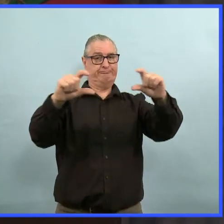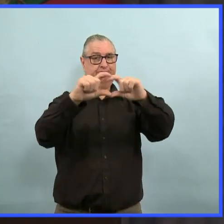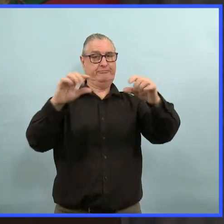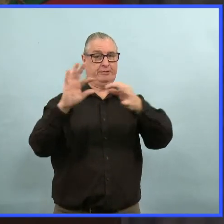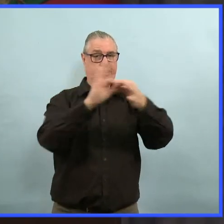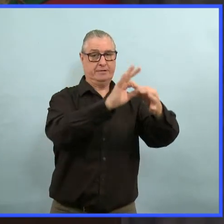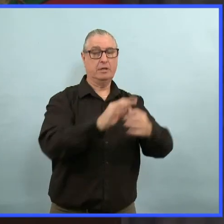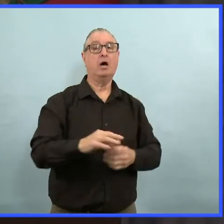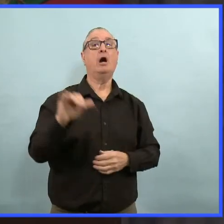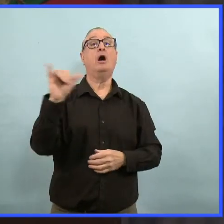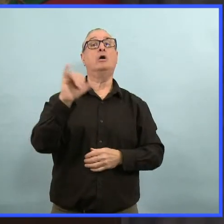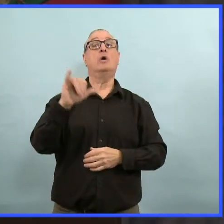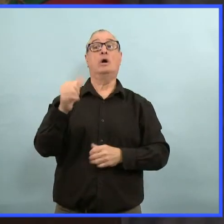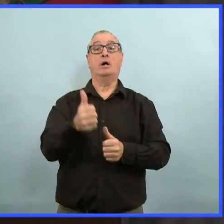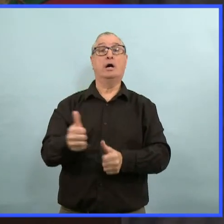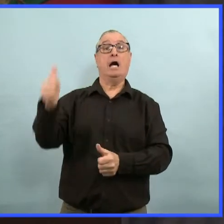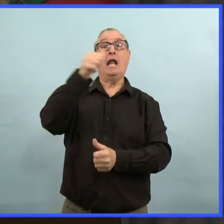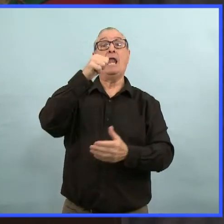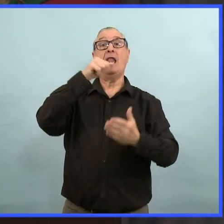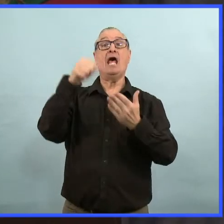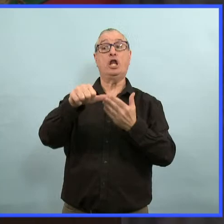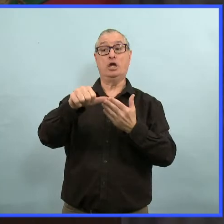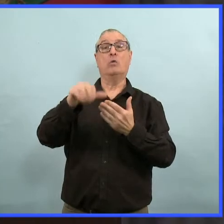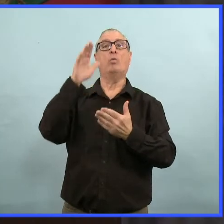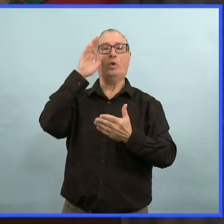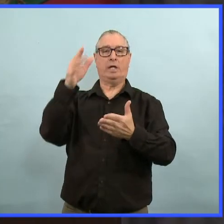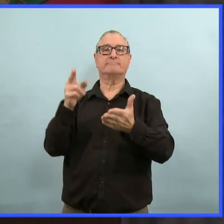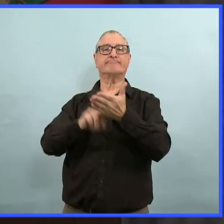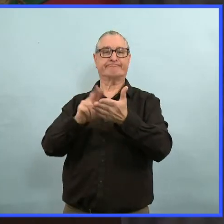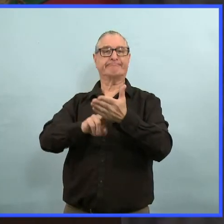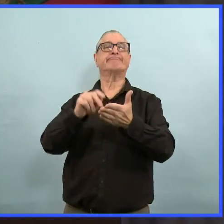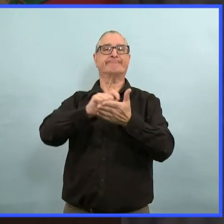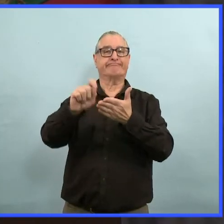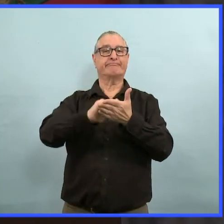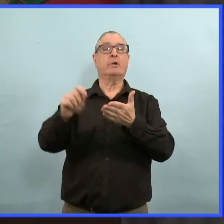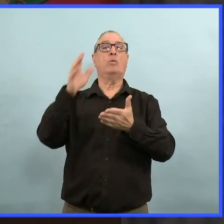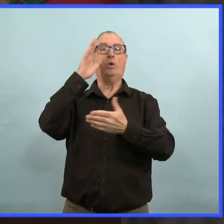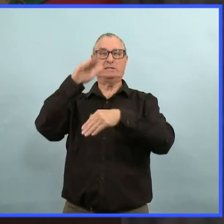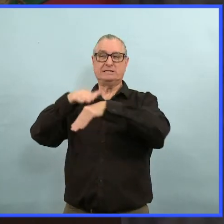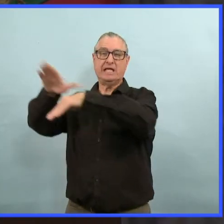i'm pleased to state that effective march 1st direct care workers in manitoba's health